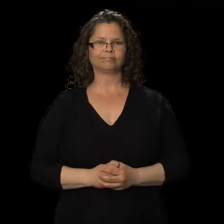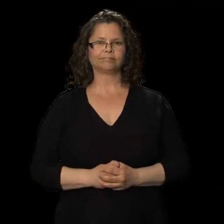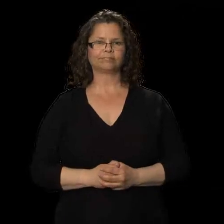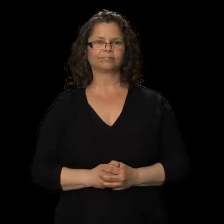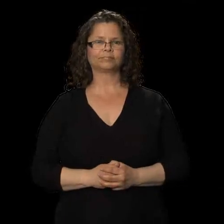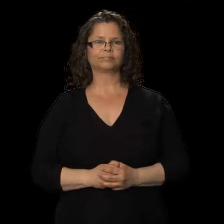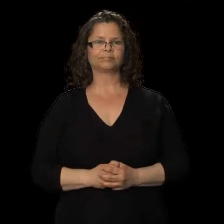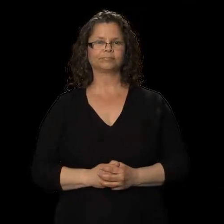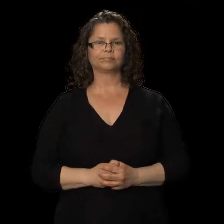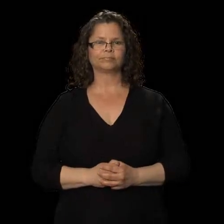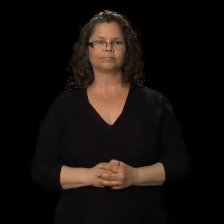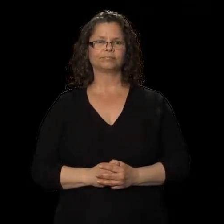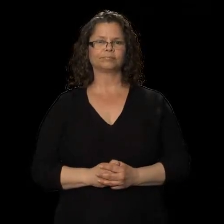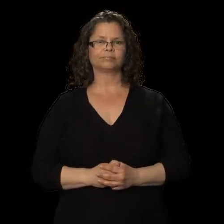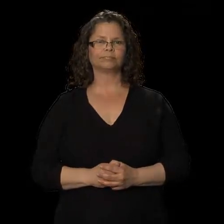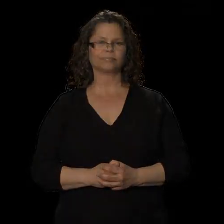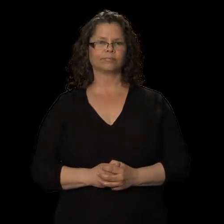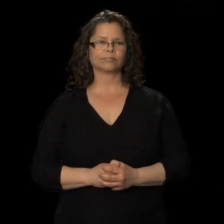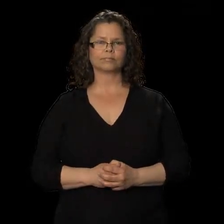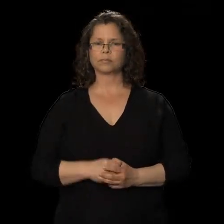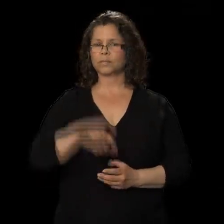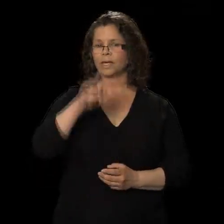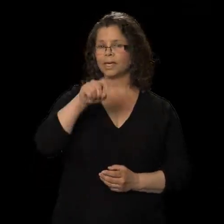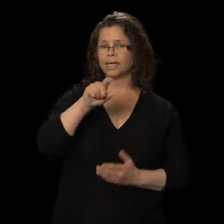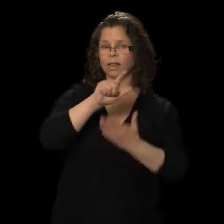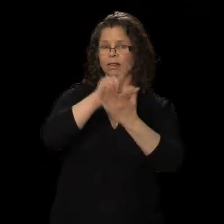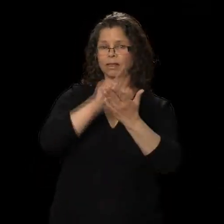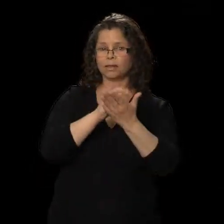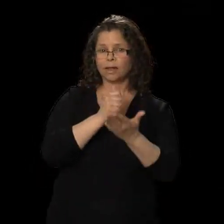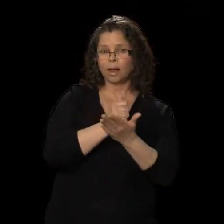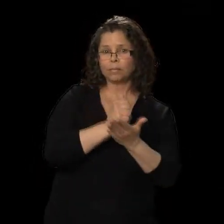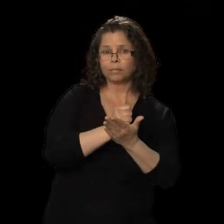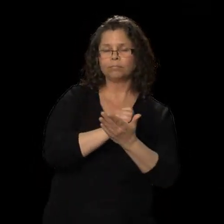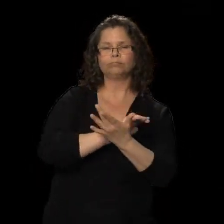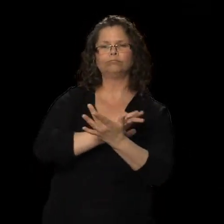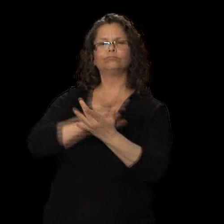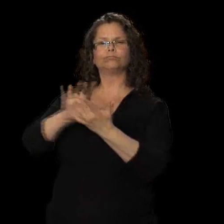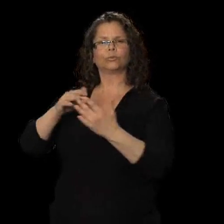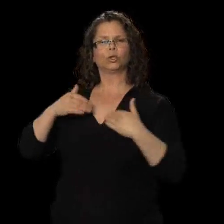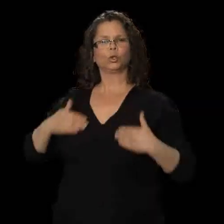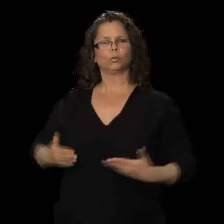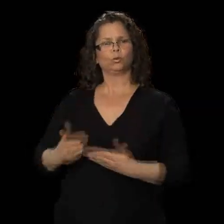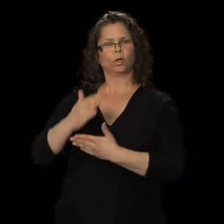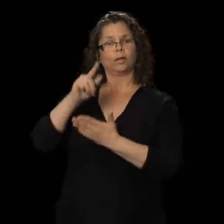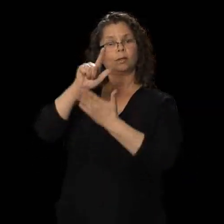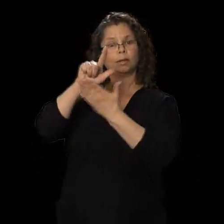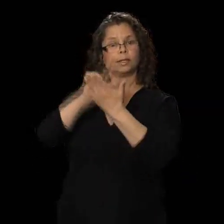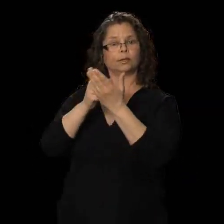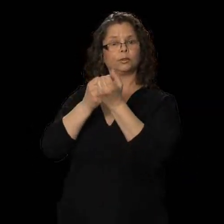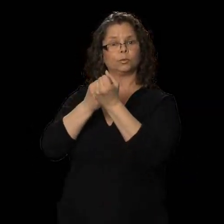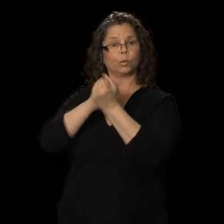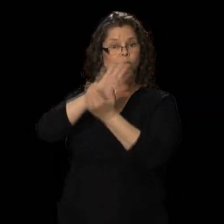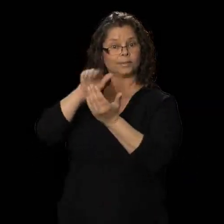If you need legal help, contact the Human Rights Legal Support Centre. Toll Free: 1-866-625-5179